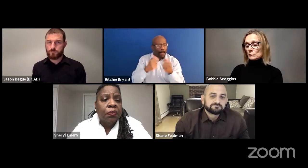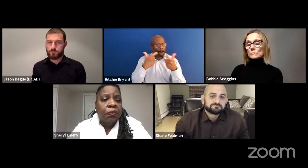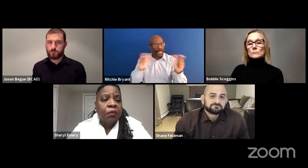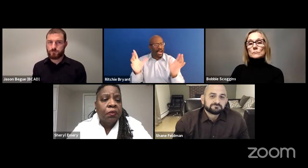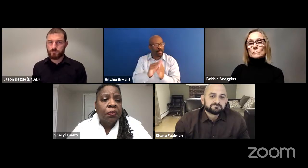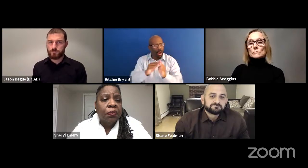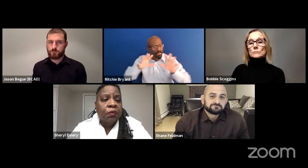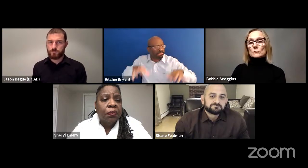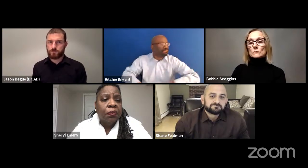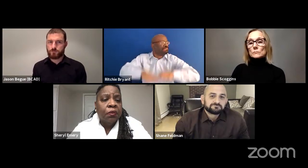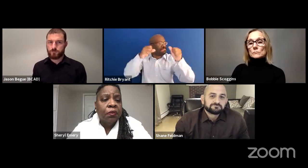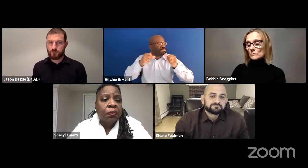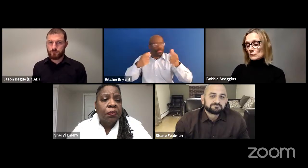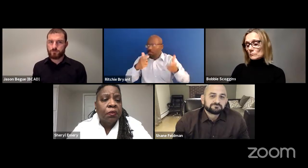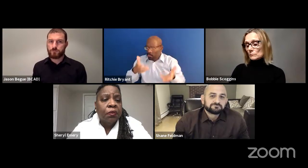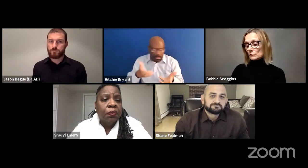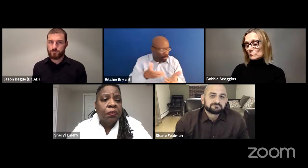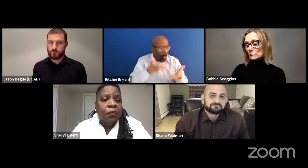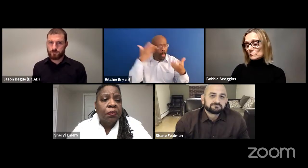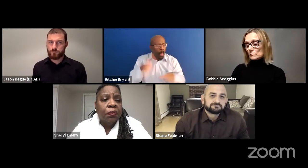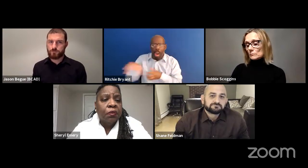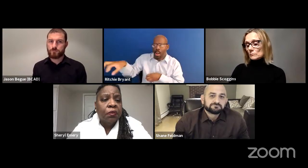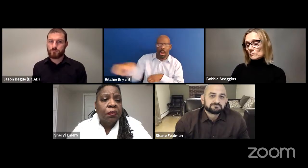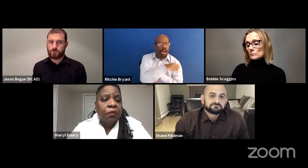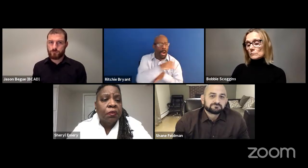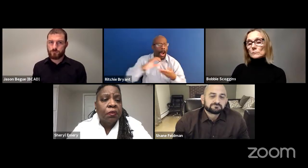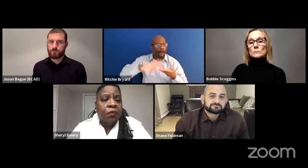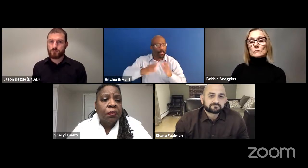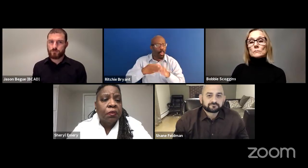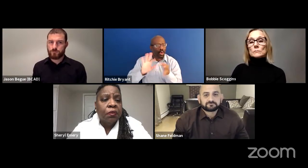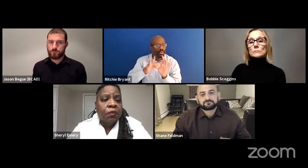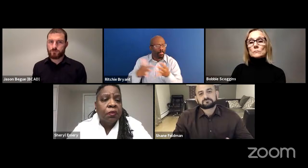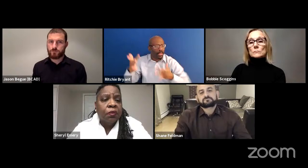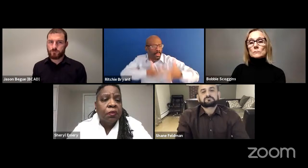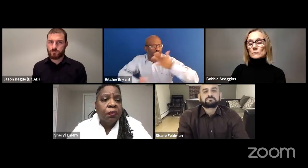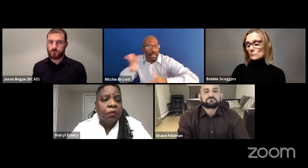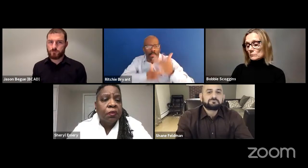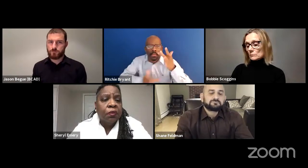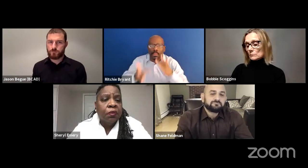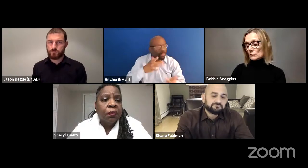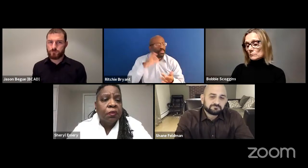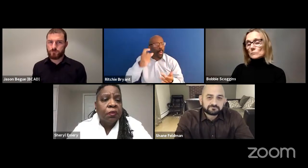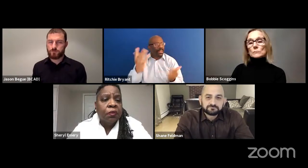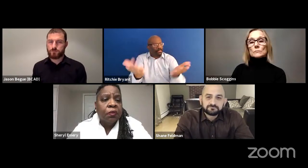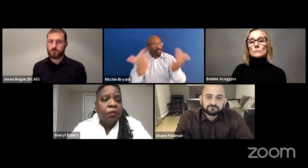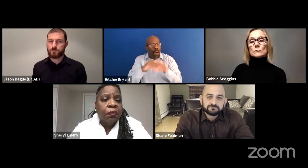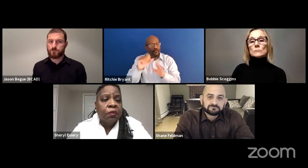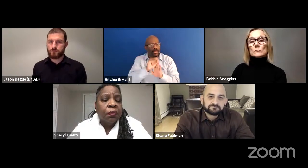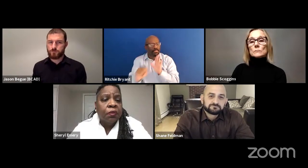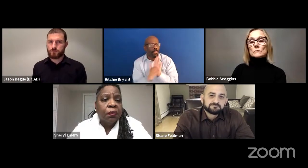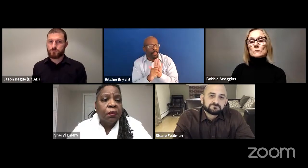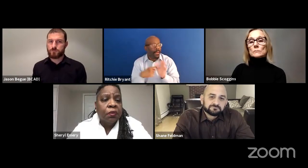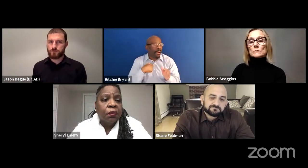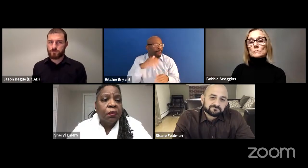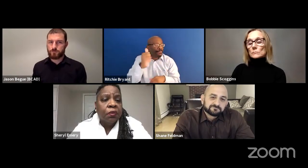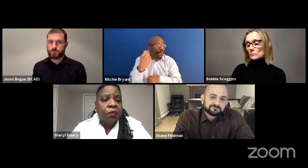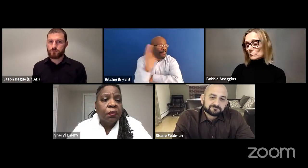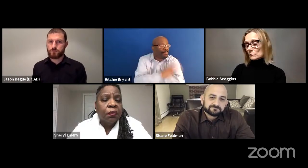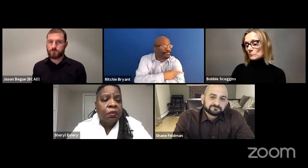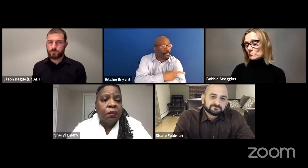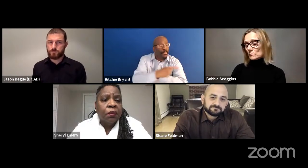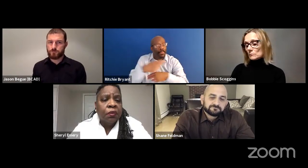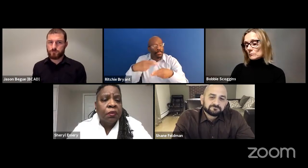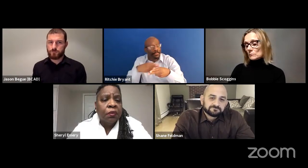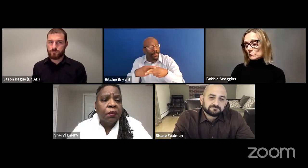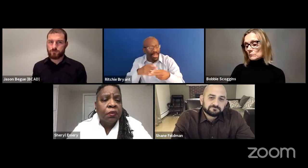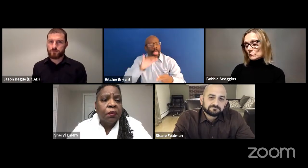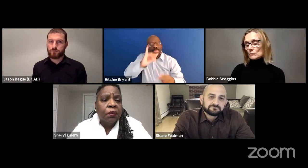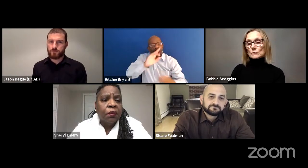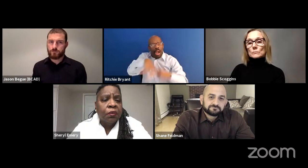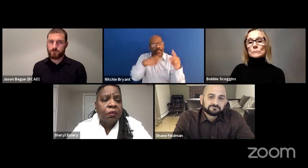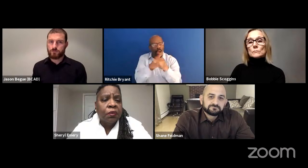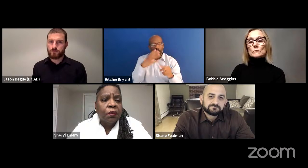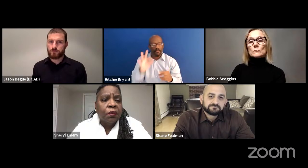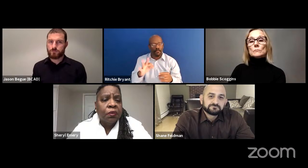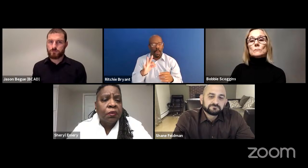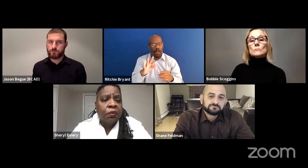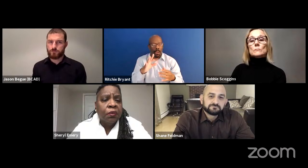As someone mentioned previously, if an interpreter bill is too stringent, they may lose or gain